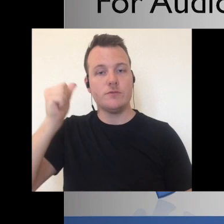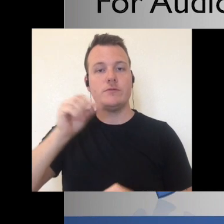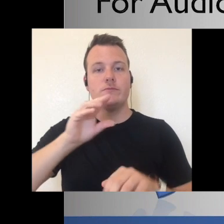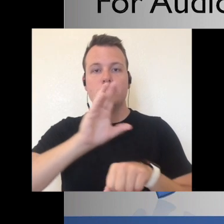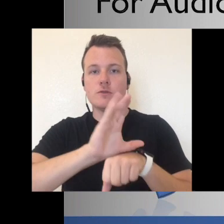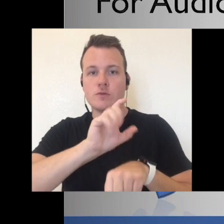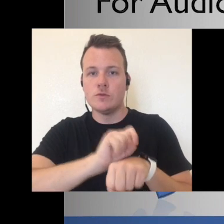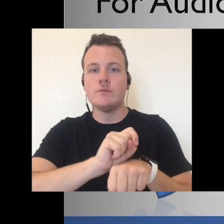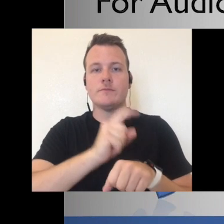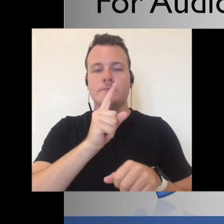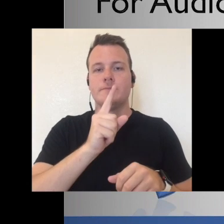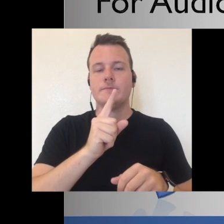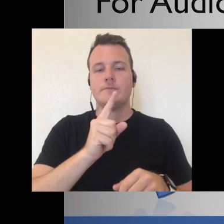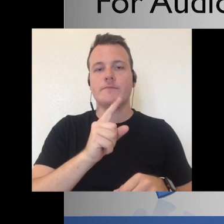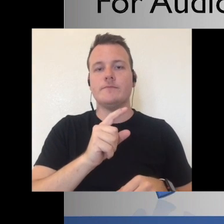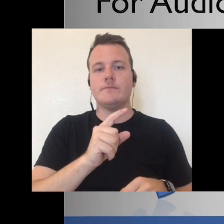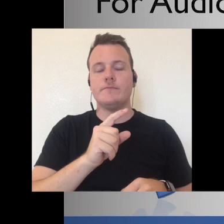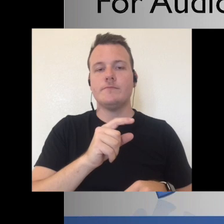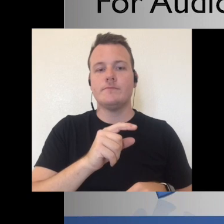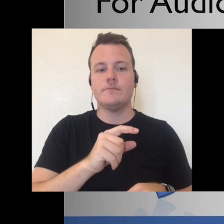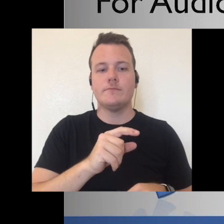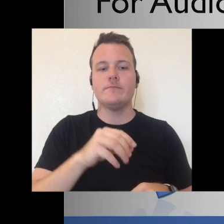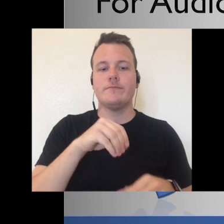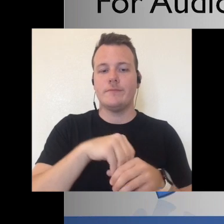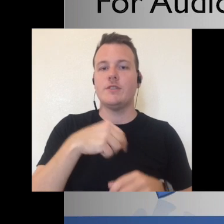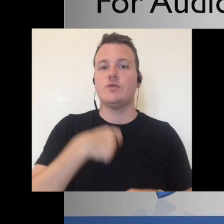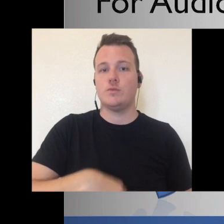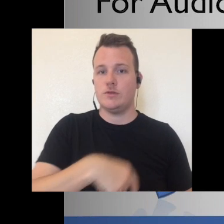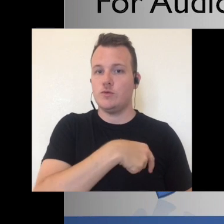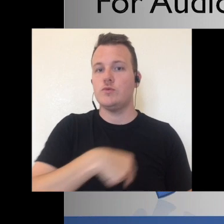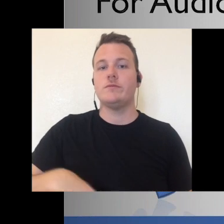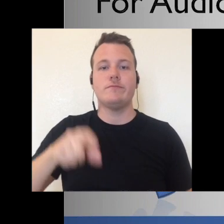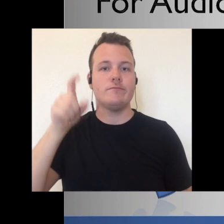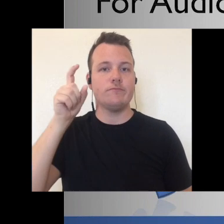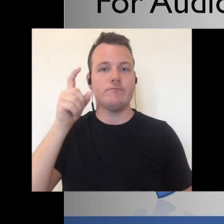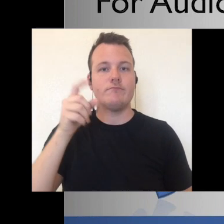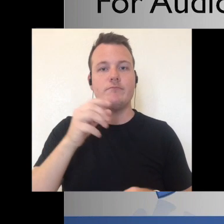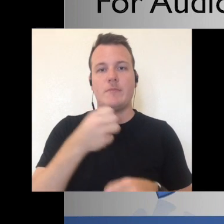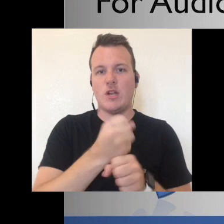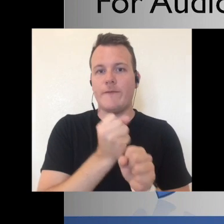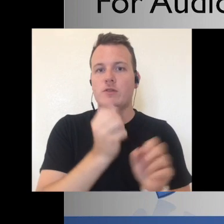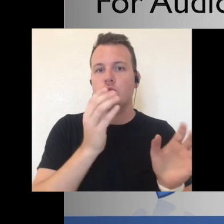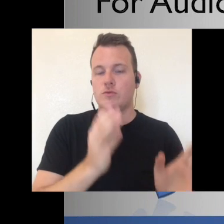aid manufacturer in Bern Switzerland, where he provided technical support to